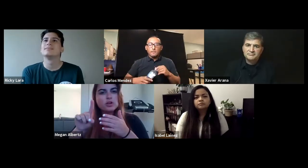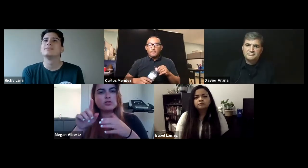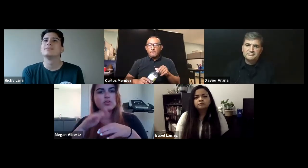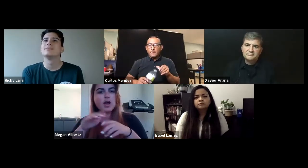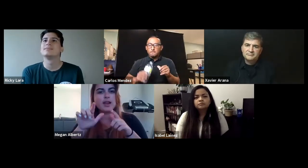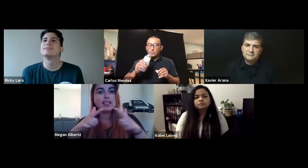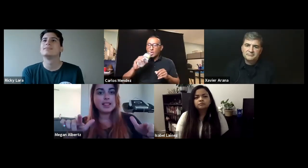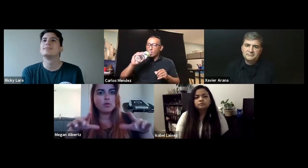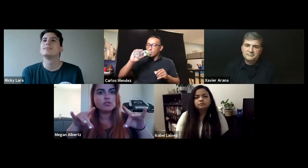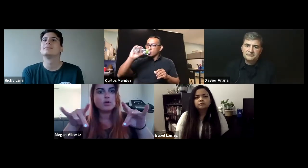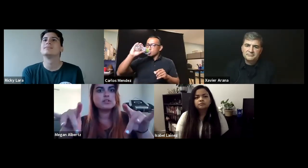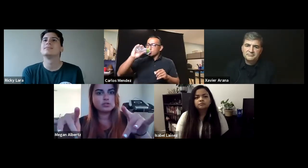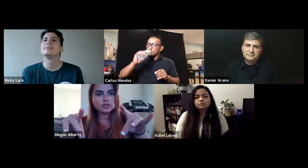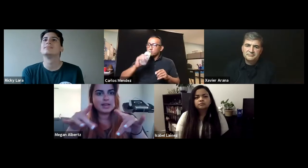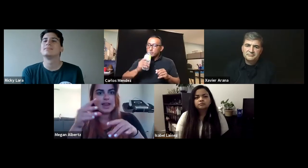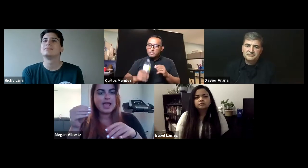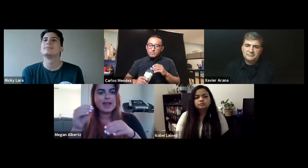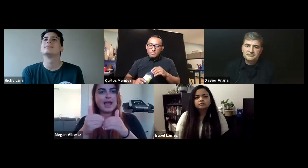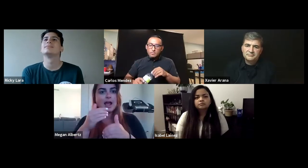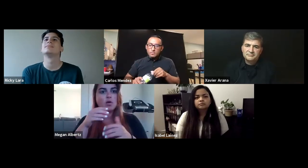When I was doing some research,